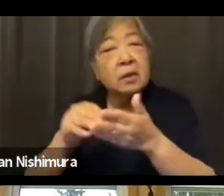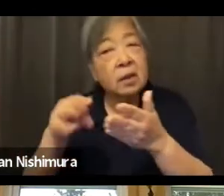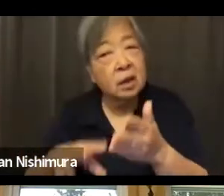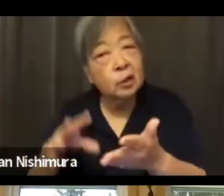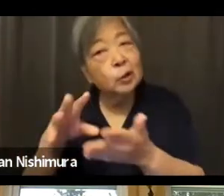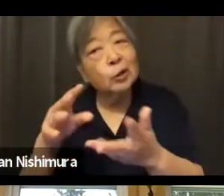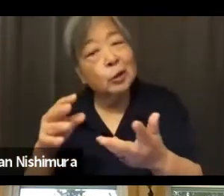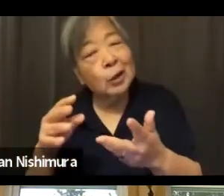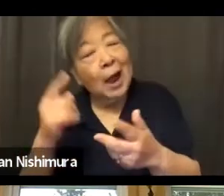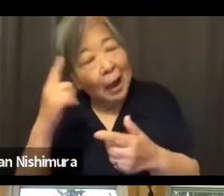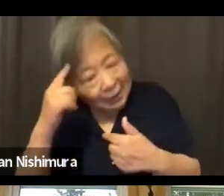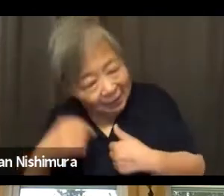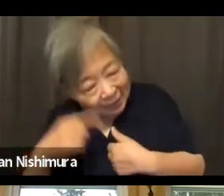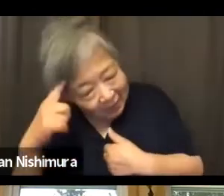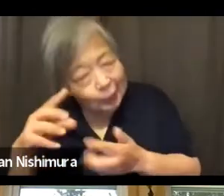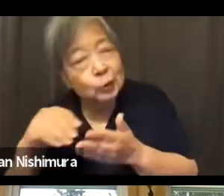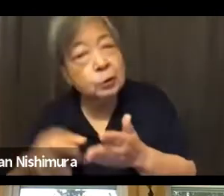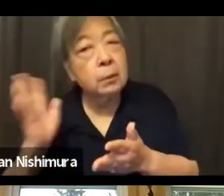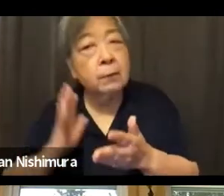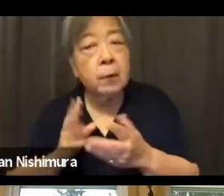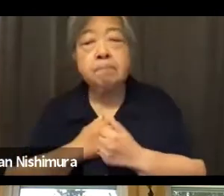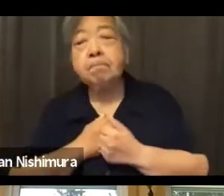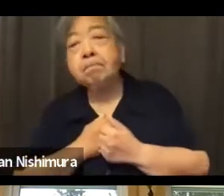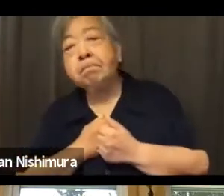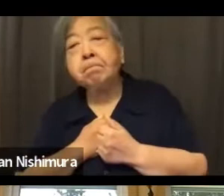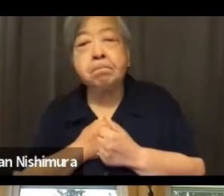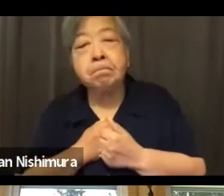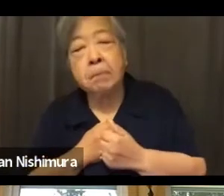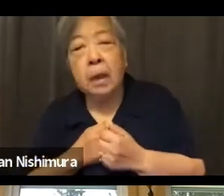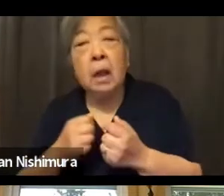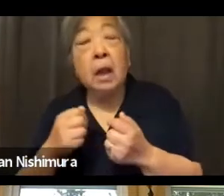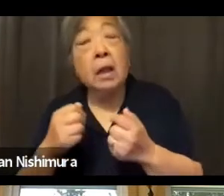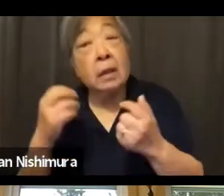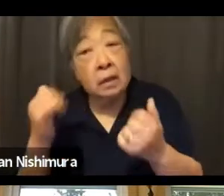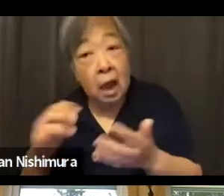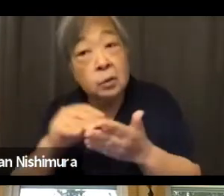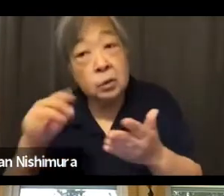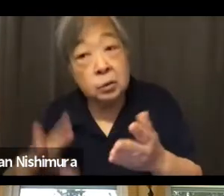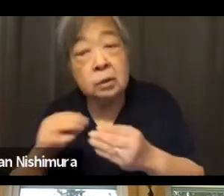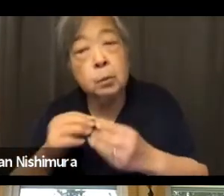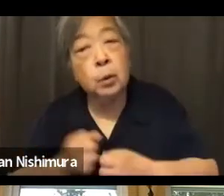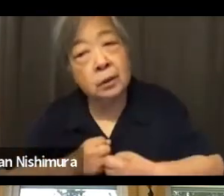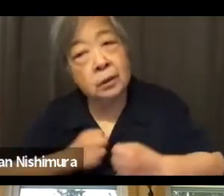disclose before, and simply figured out how to do on their own or struggled when they were abroad.